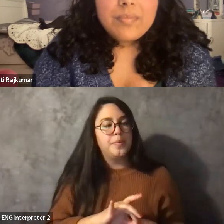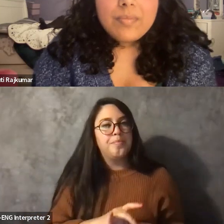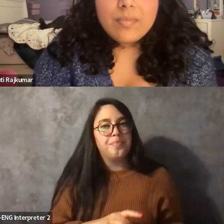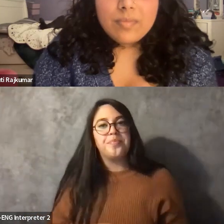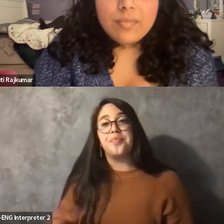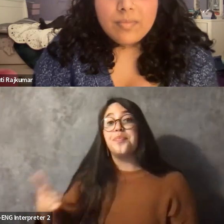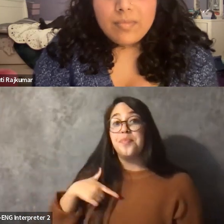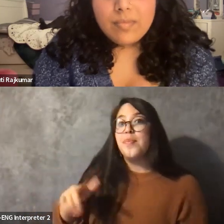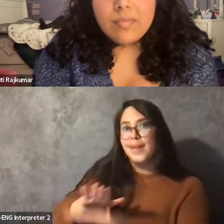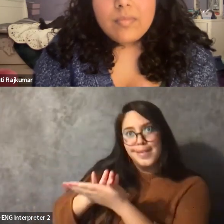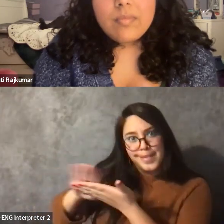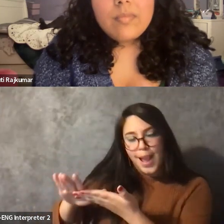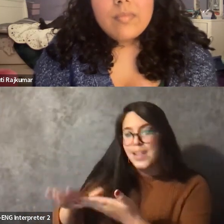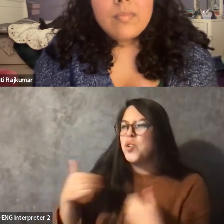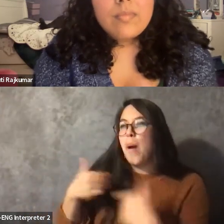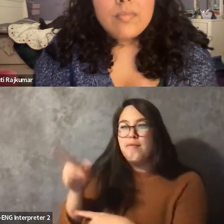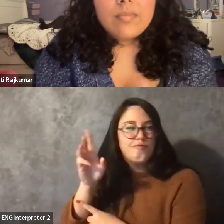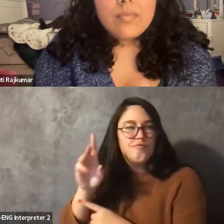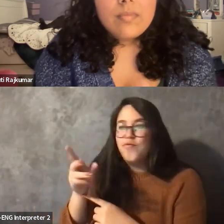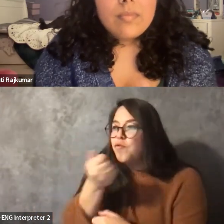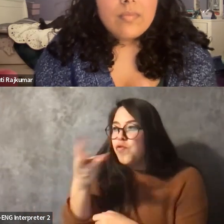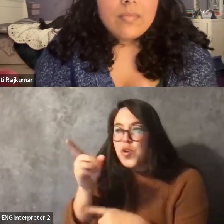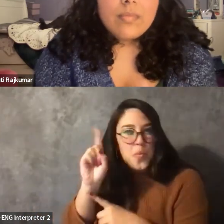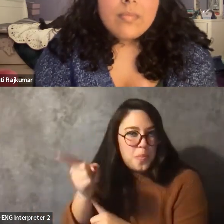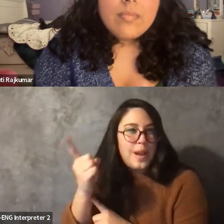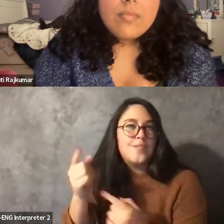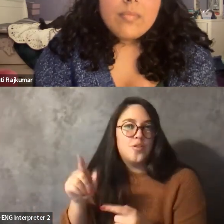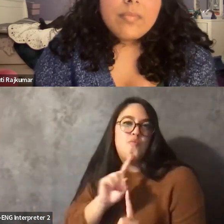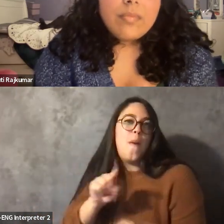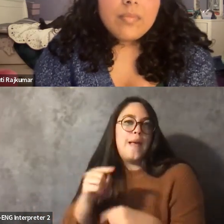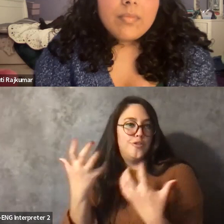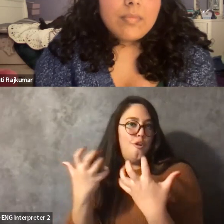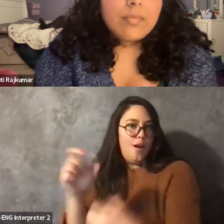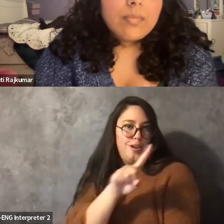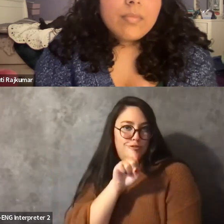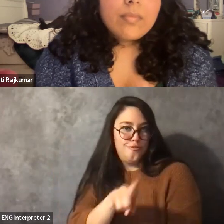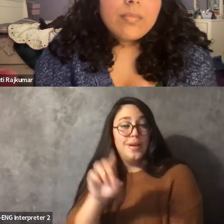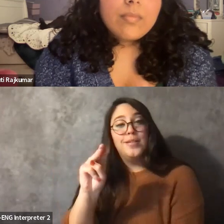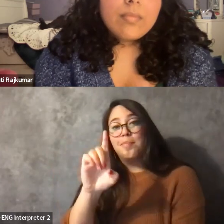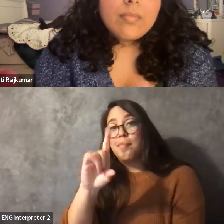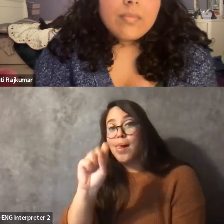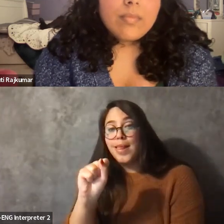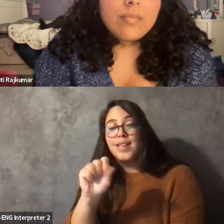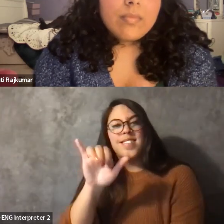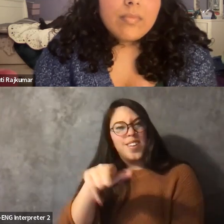So for you, Melissa, the question is what motivated the switch from sociology to psychology?